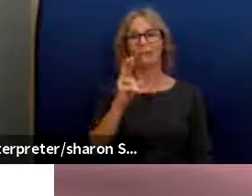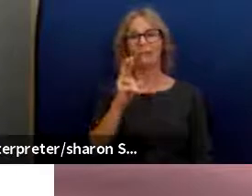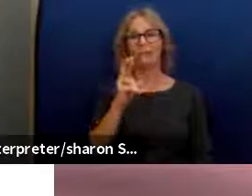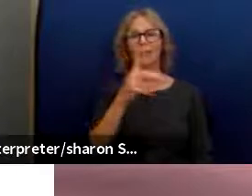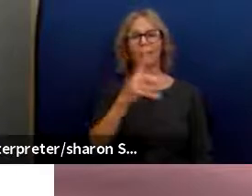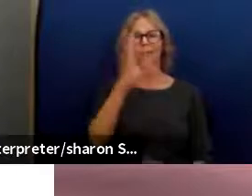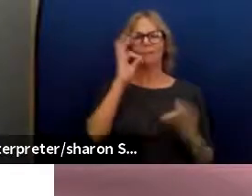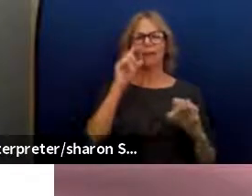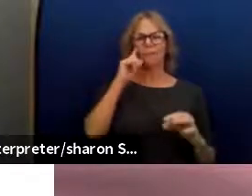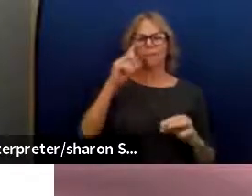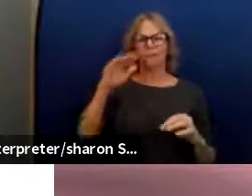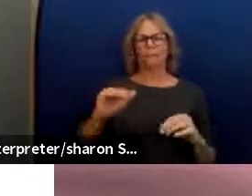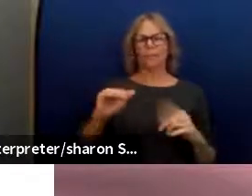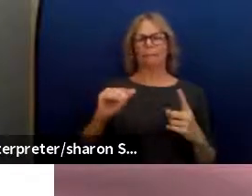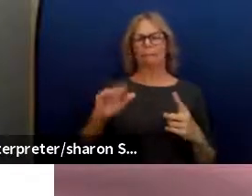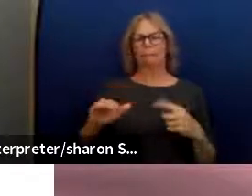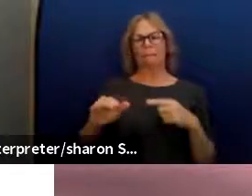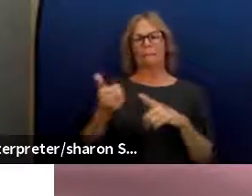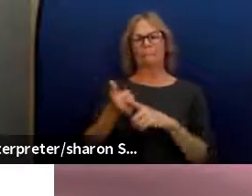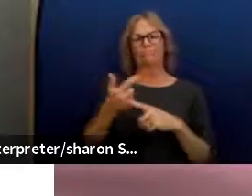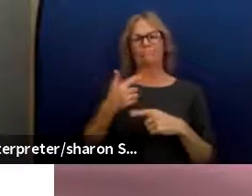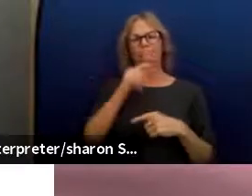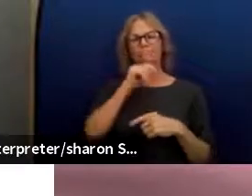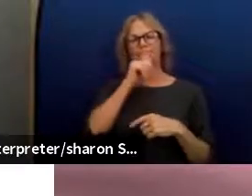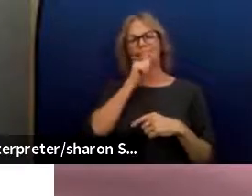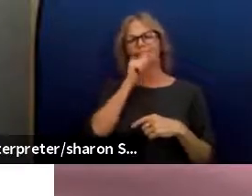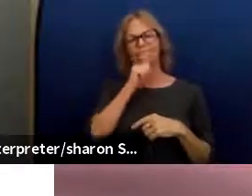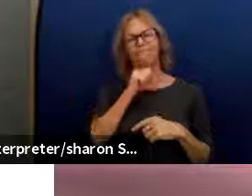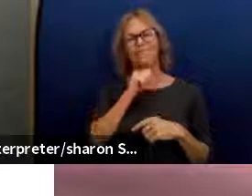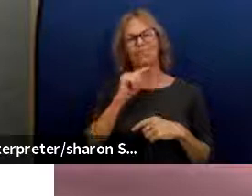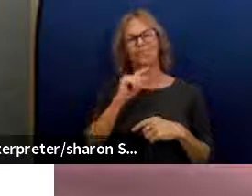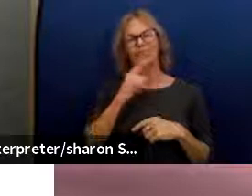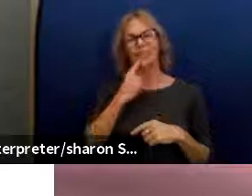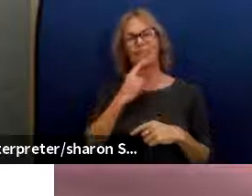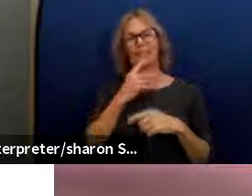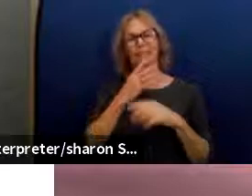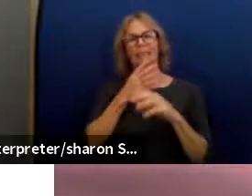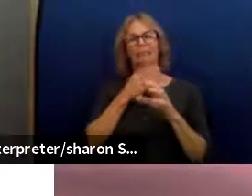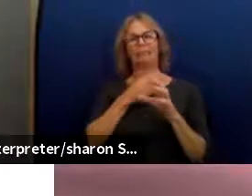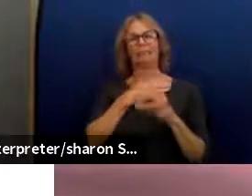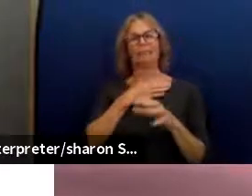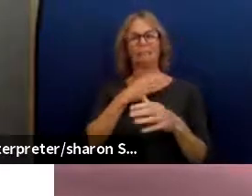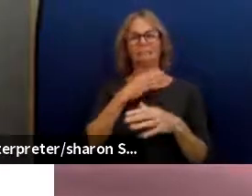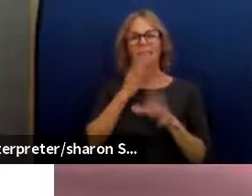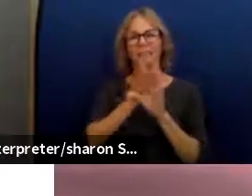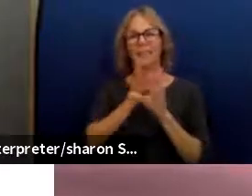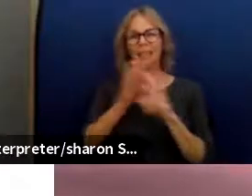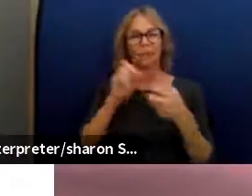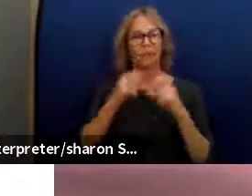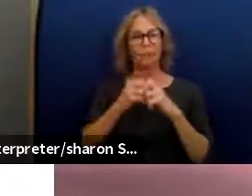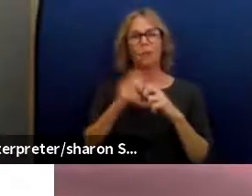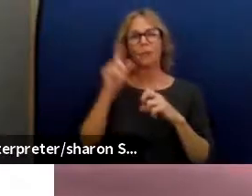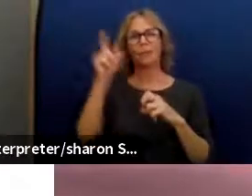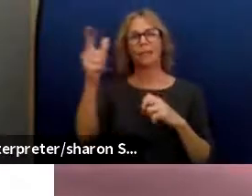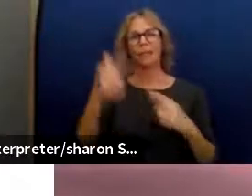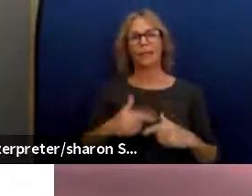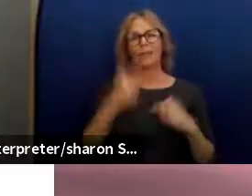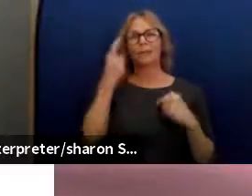child unfortunately, tends to suffer some pretty severe psychological problems later on in life due to that. So it's, it's become